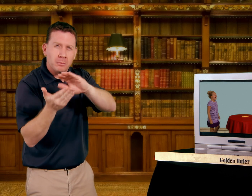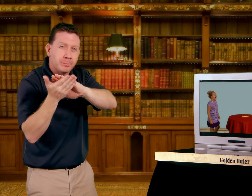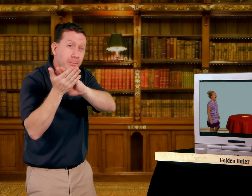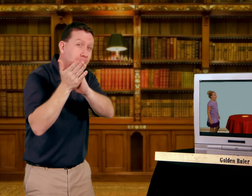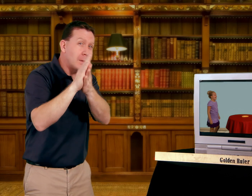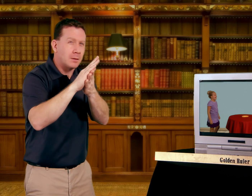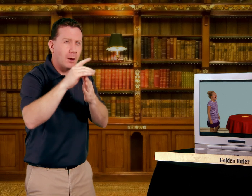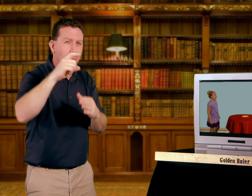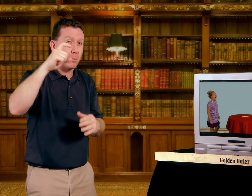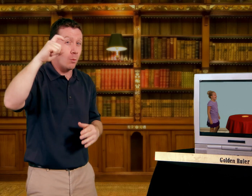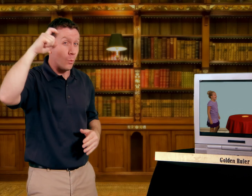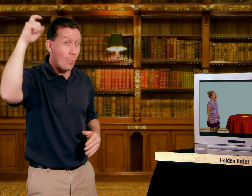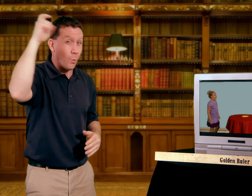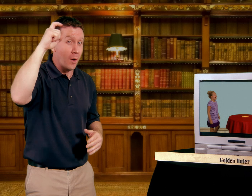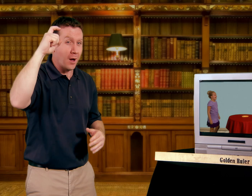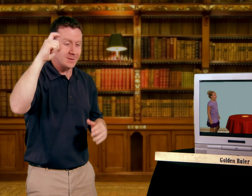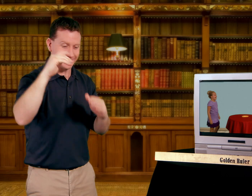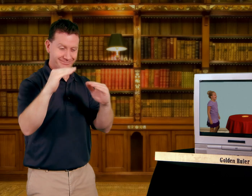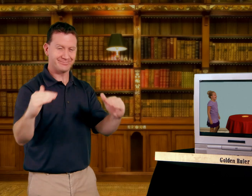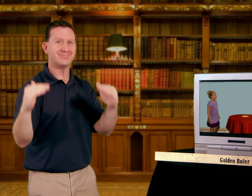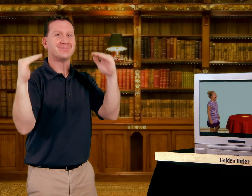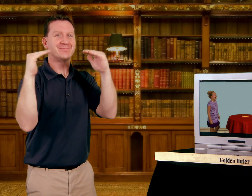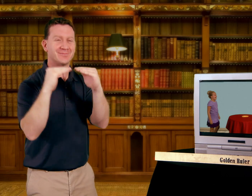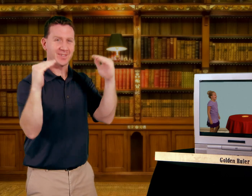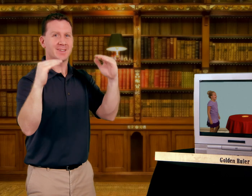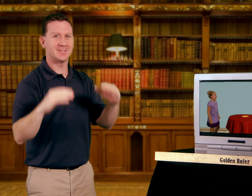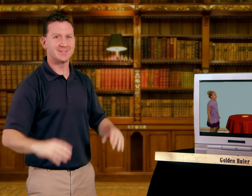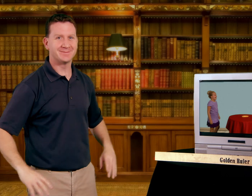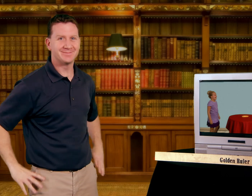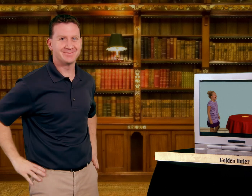THEN YOU WILL BE BOTH WISE AND FAIR.